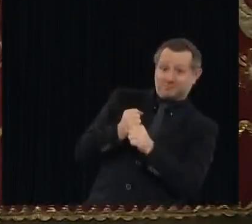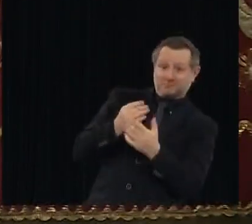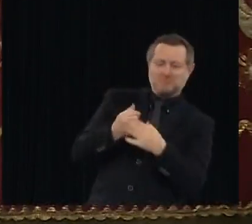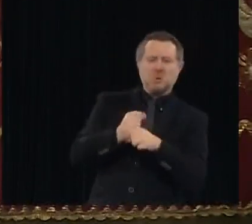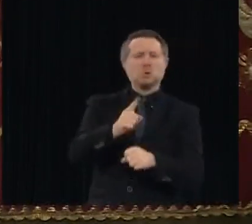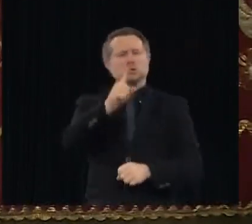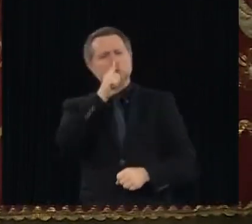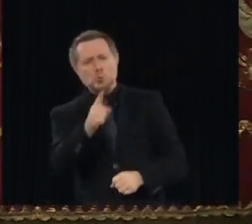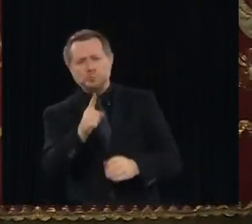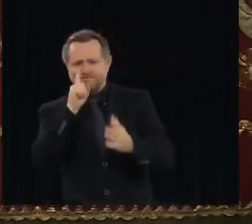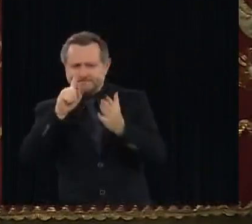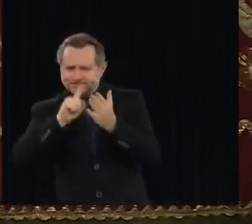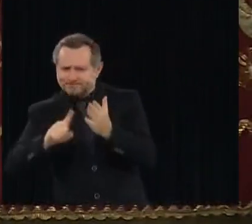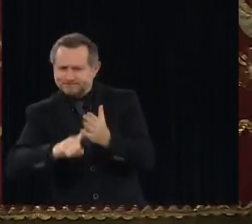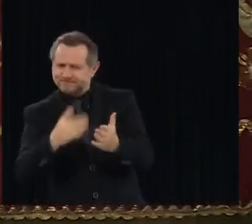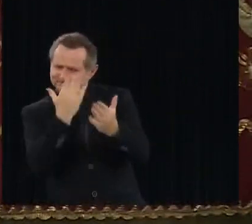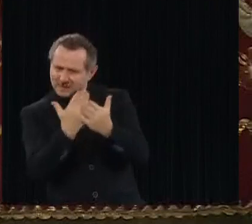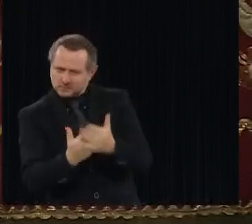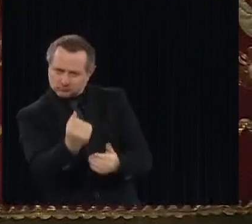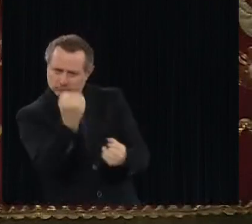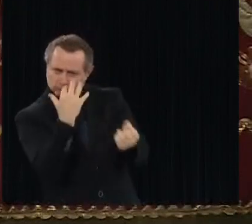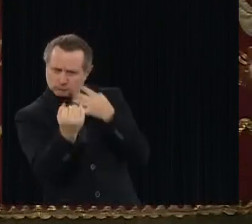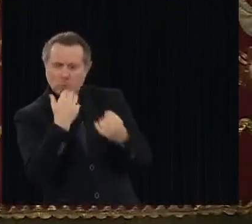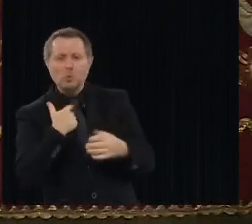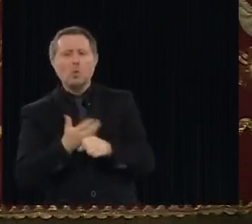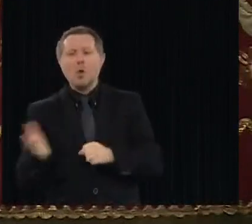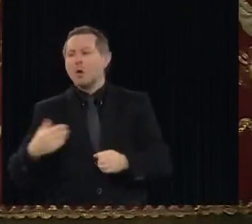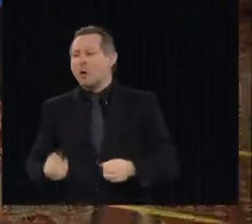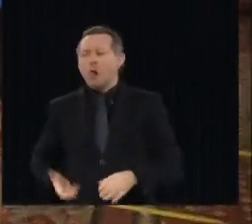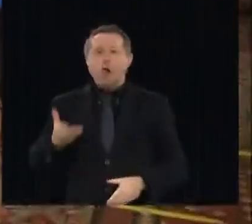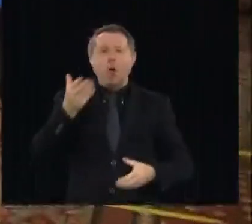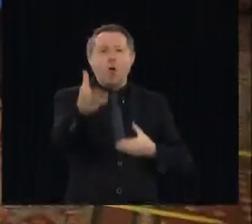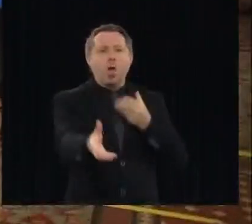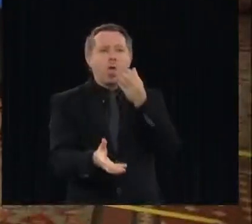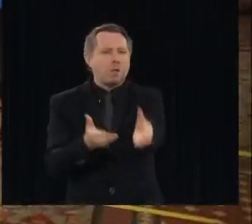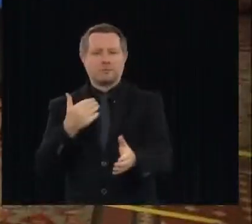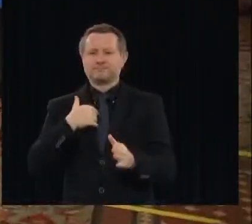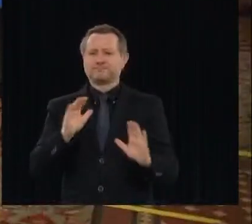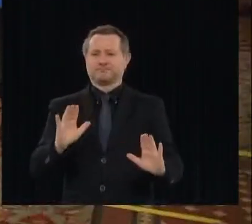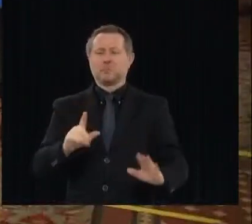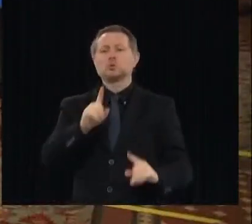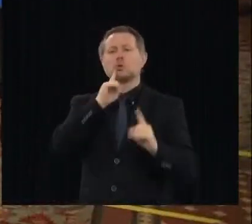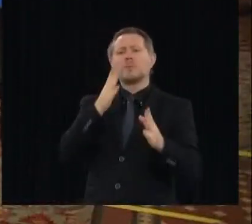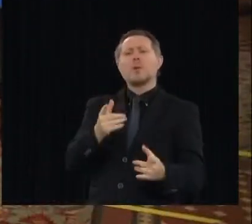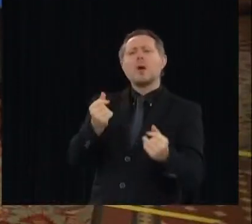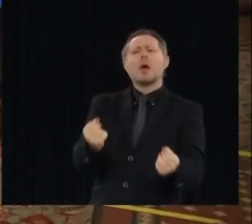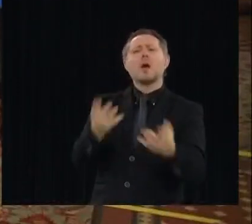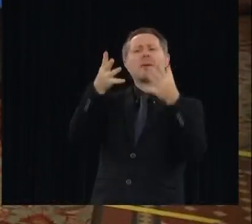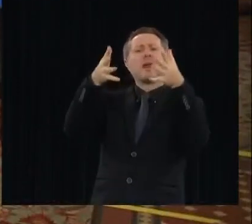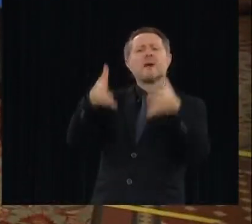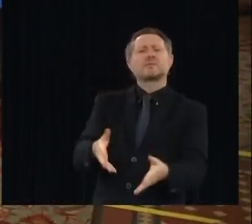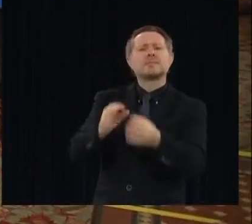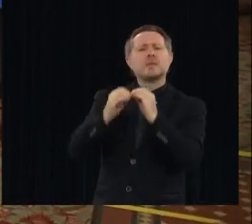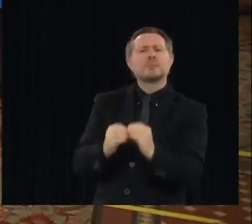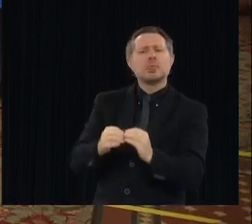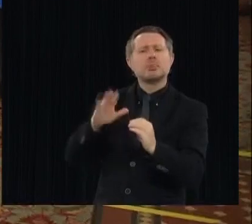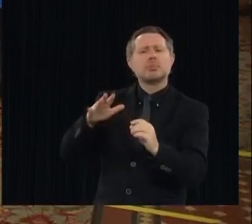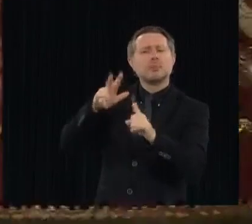BALANCE OF MAKING SURE THE PEOPLE IN NEED ARE GETTING THE MONEY THEY NEED AND ALSO BEING DILIGENT AND VETTING PEOPLE